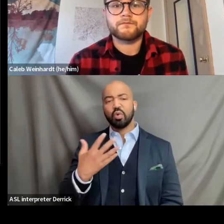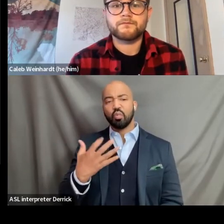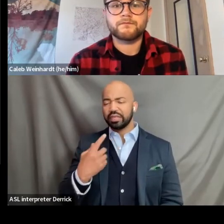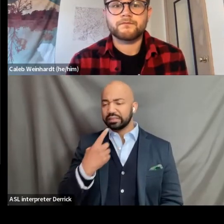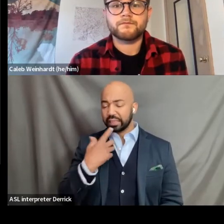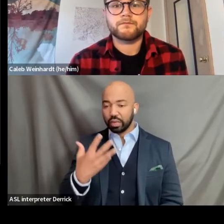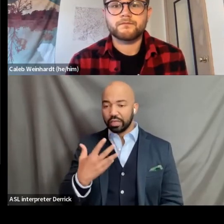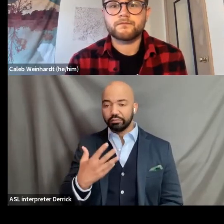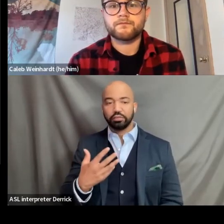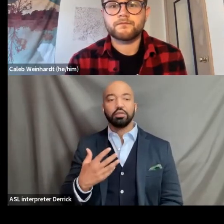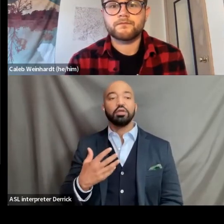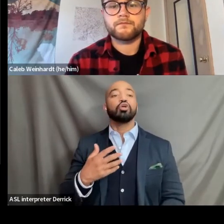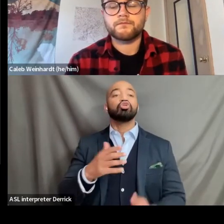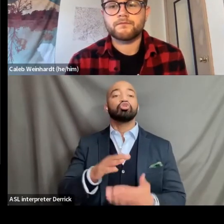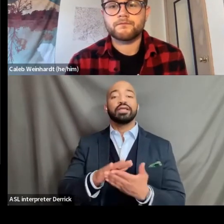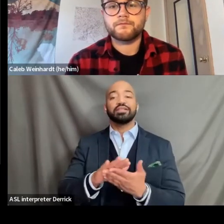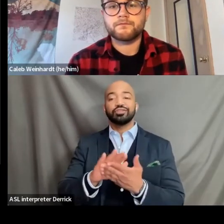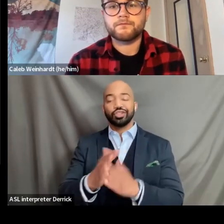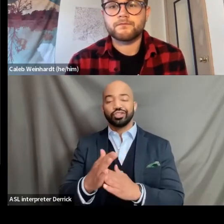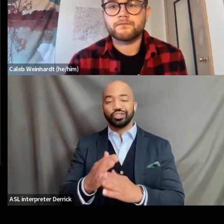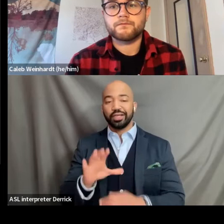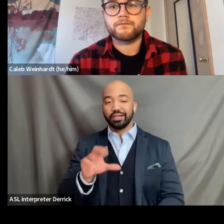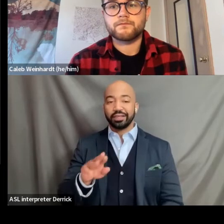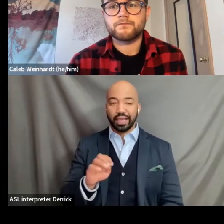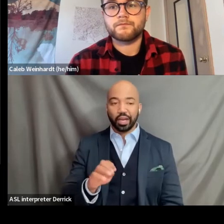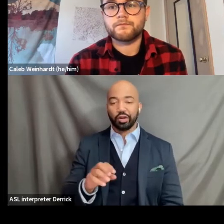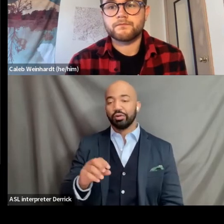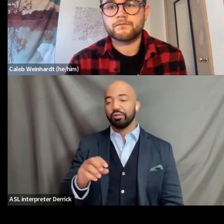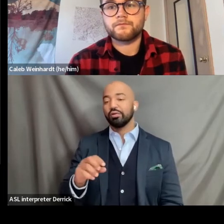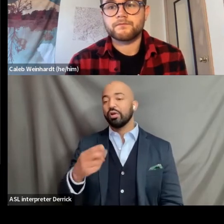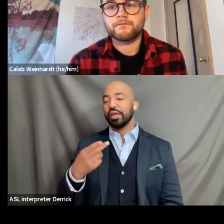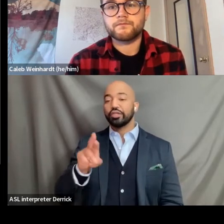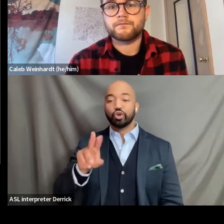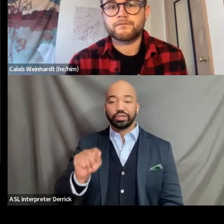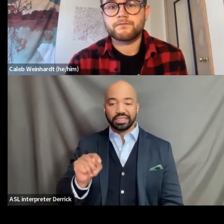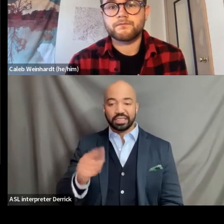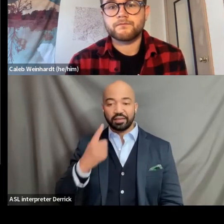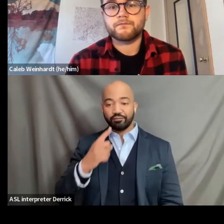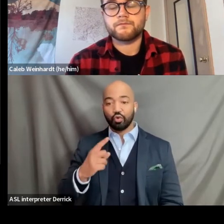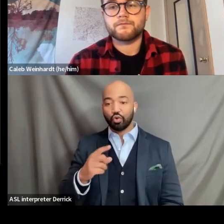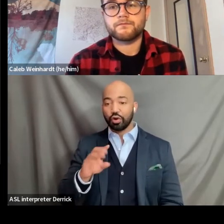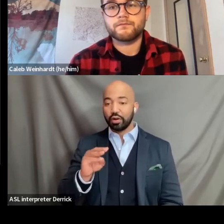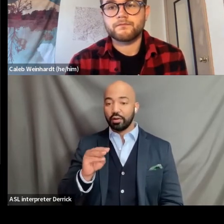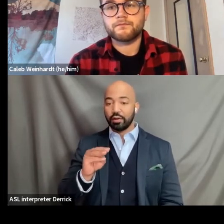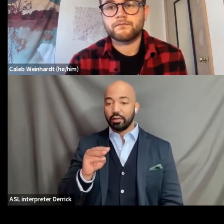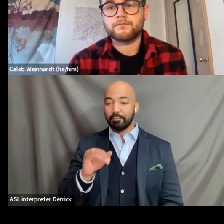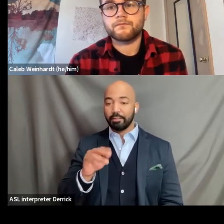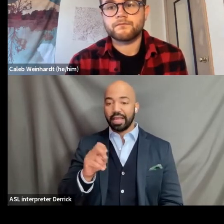transition care, hormones, surgery, any type of transition care for minors is child abuse.